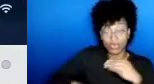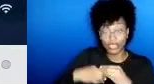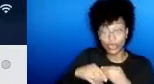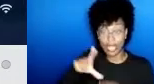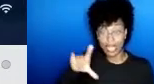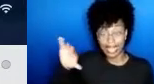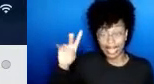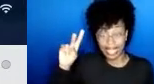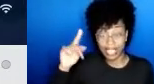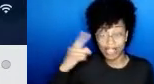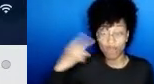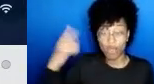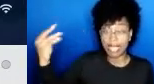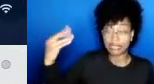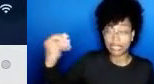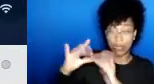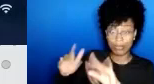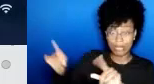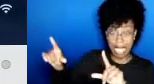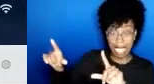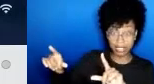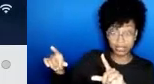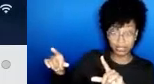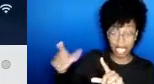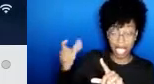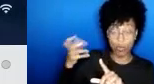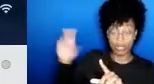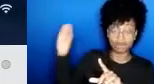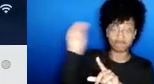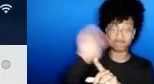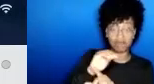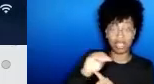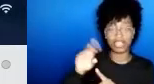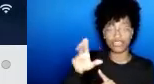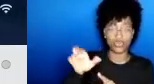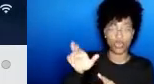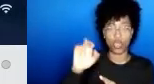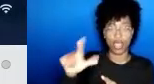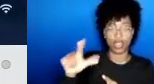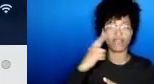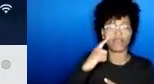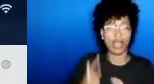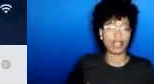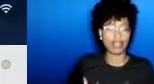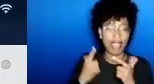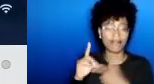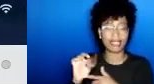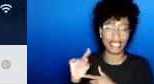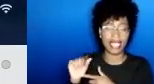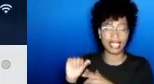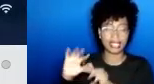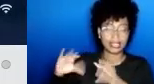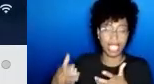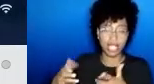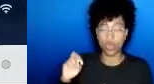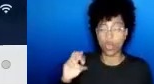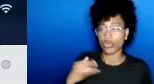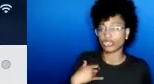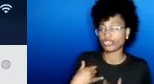external website, to a live data set 07:06:41 or I am citing something and I want